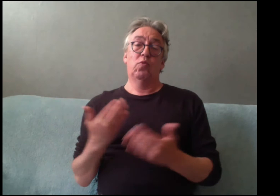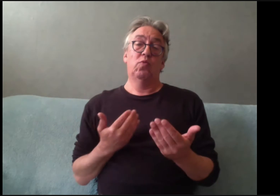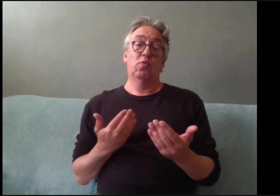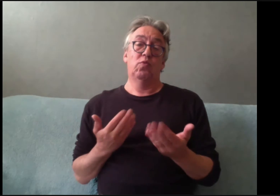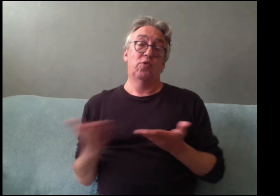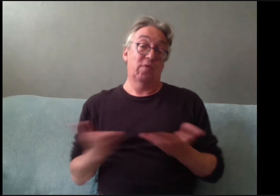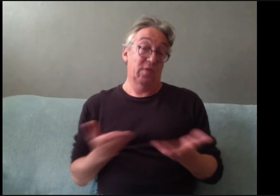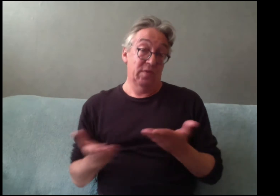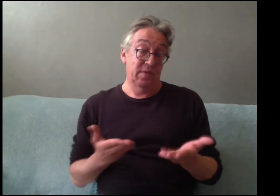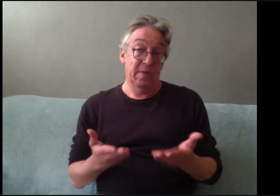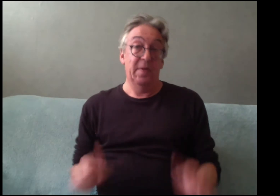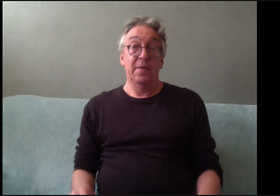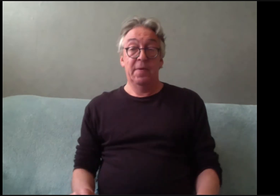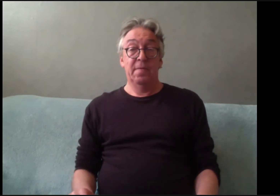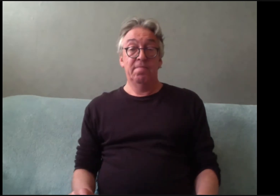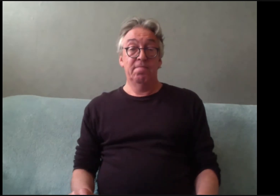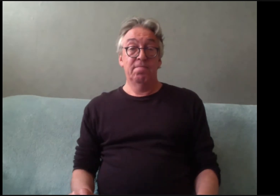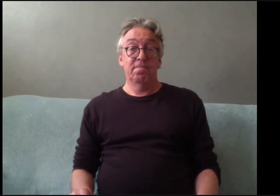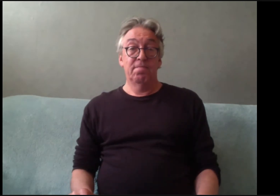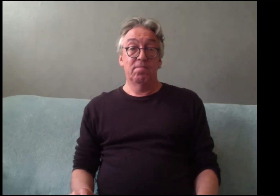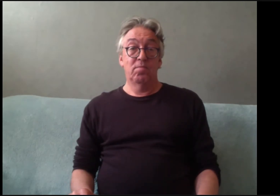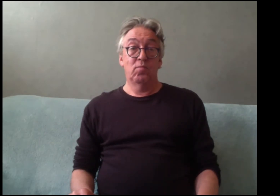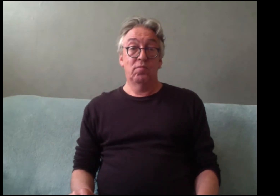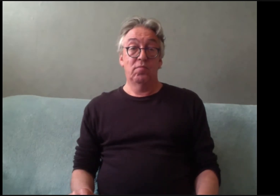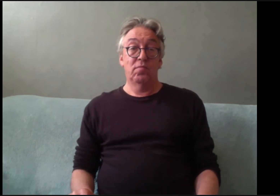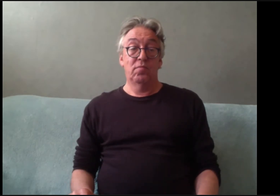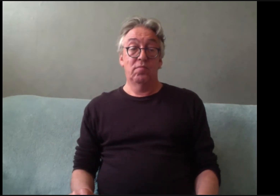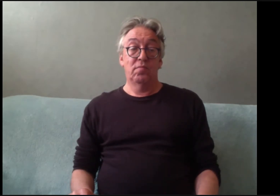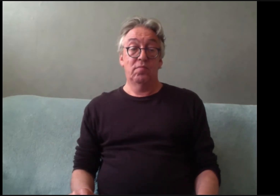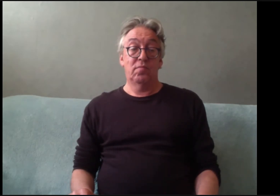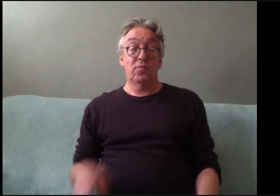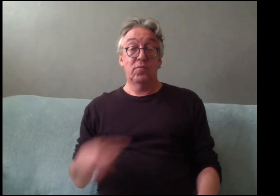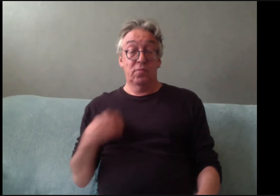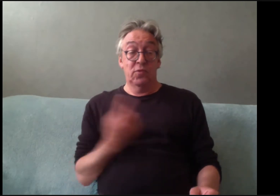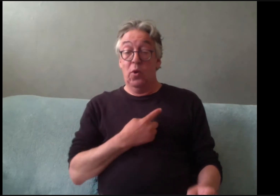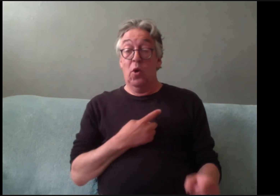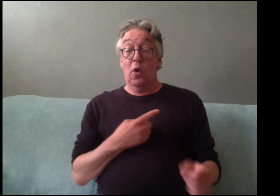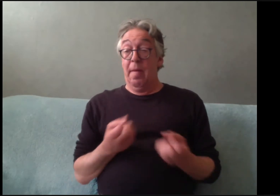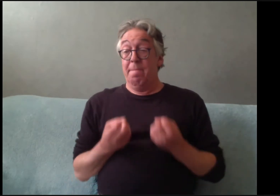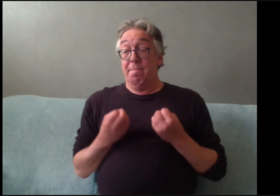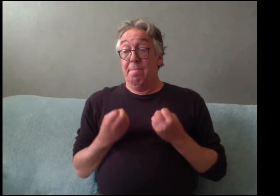the organizations found themselves unable to provide their professionals